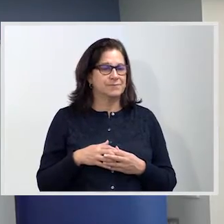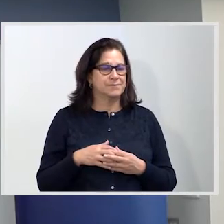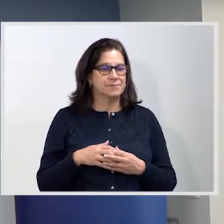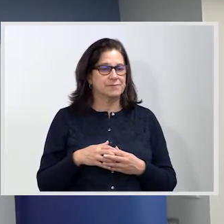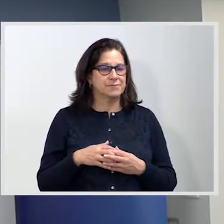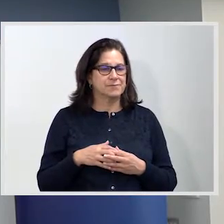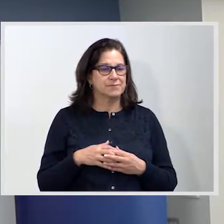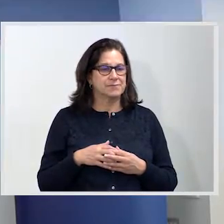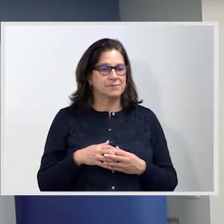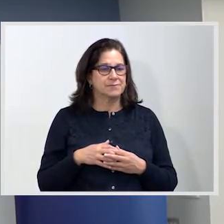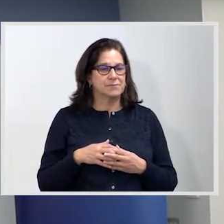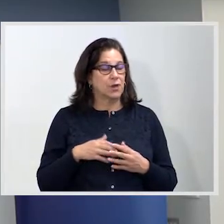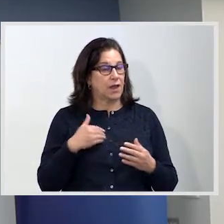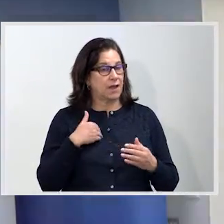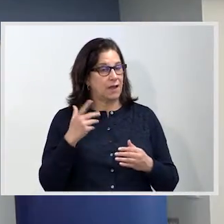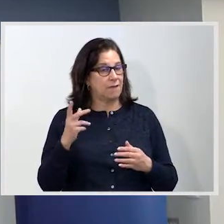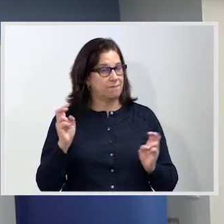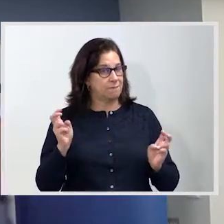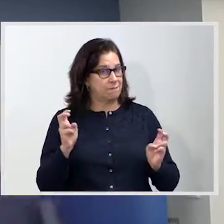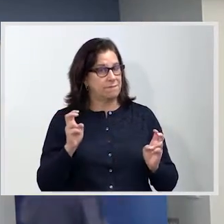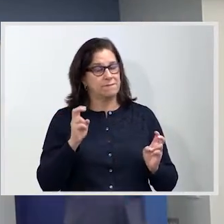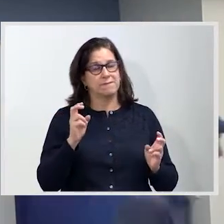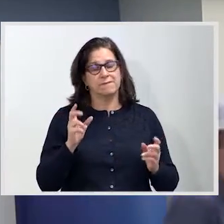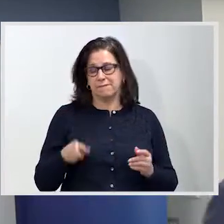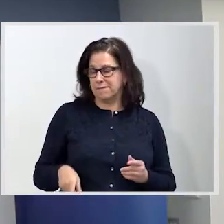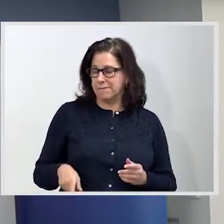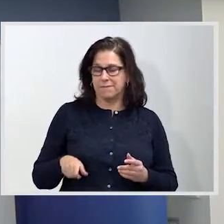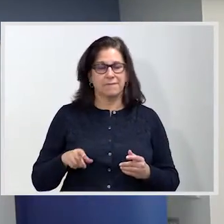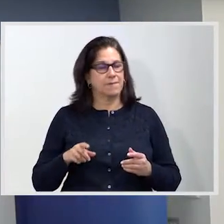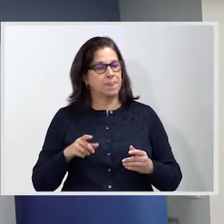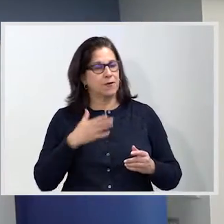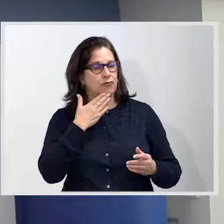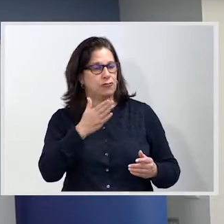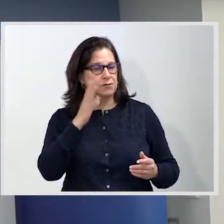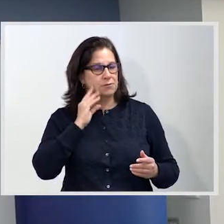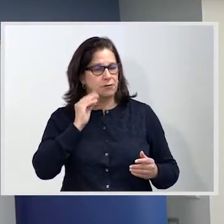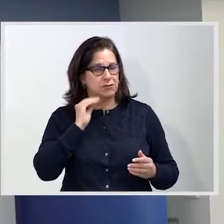OUTSTANDING EDUCATION IN EVERY SINGLE NEIGHBORHOOD AND EVERY SINGLE PART OF THE CITY.